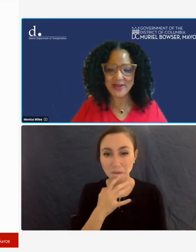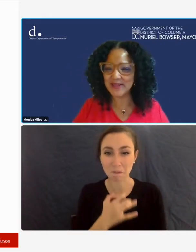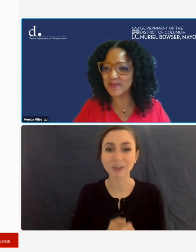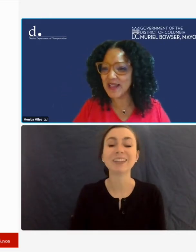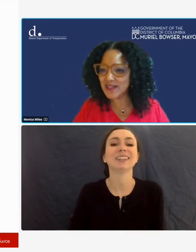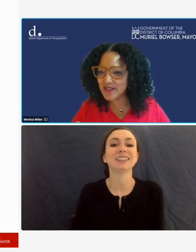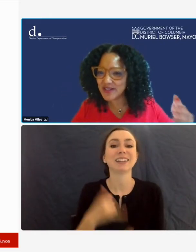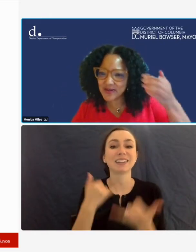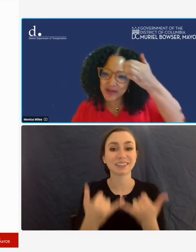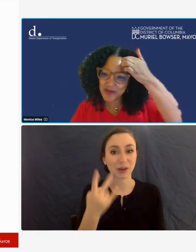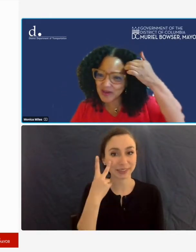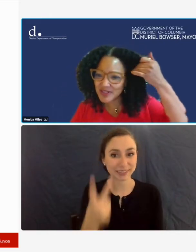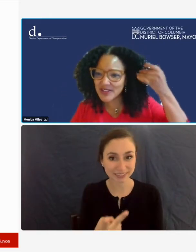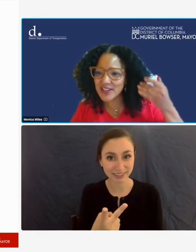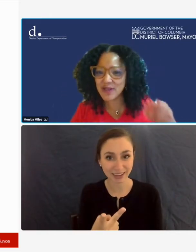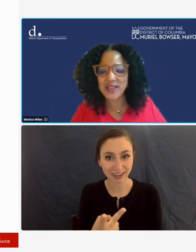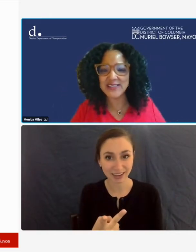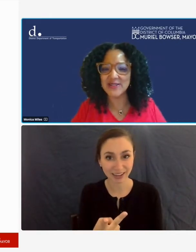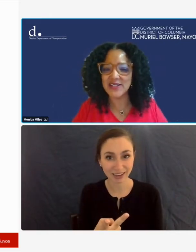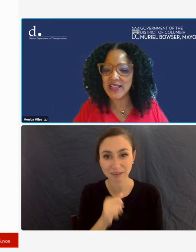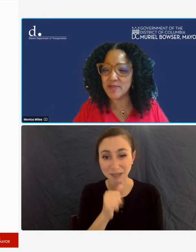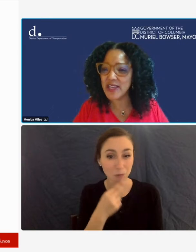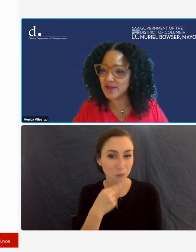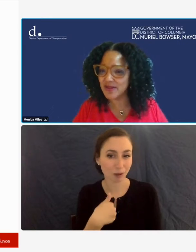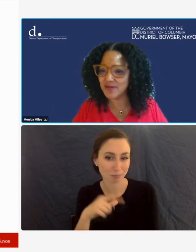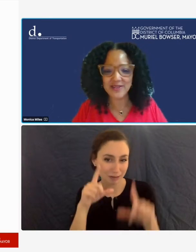not gonna be cute anymore i'm just gonna have my glasses on and be able to correctly read